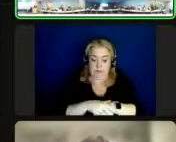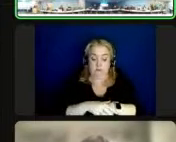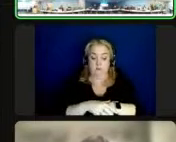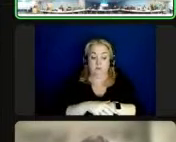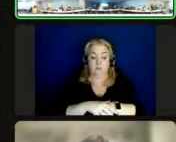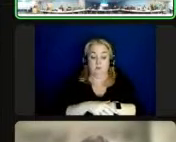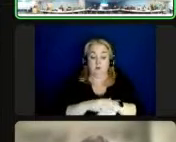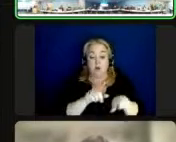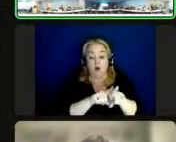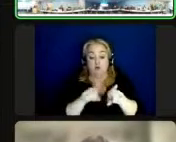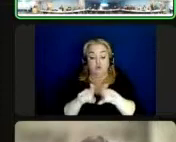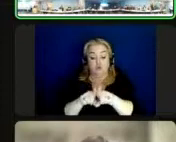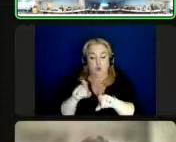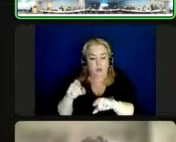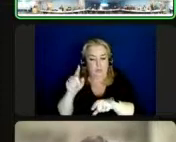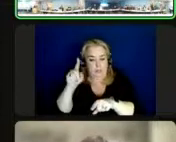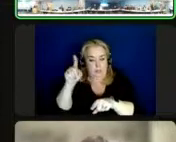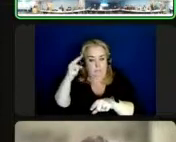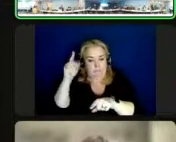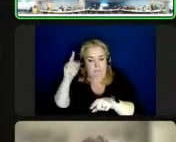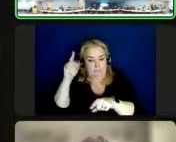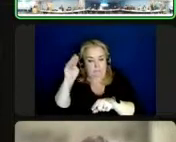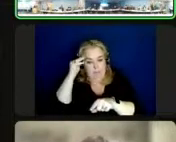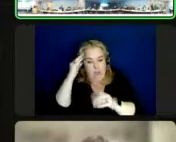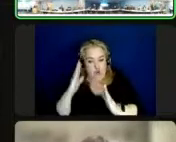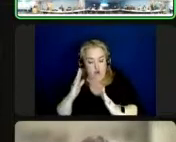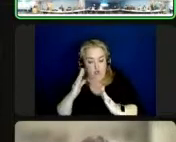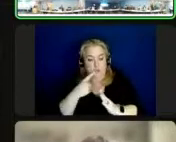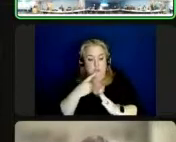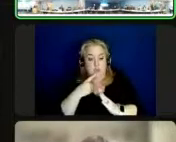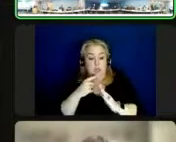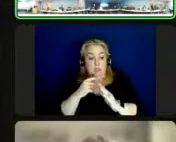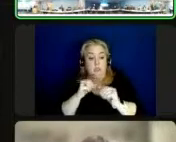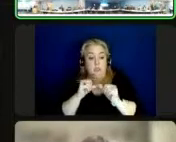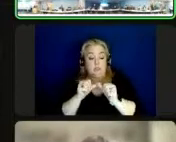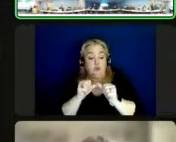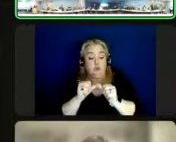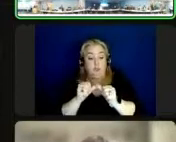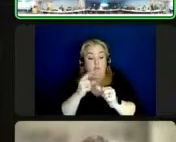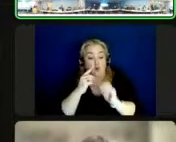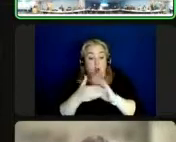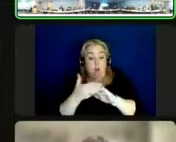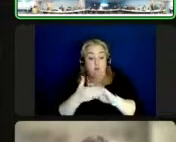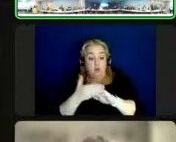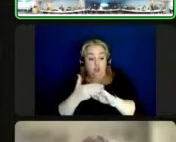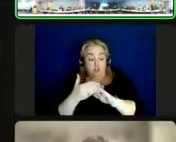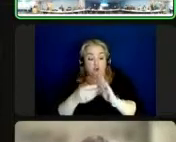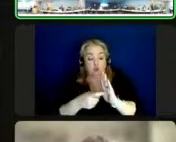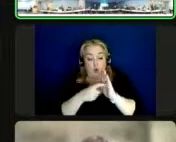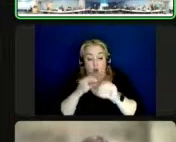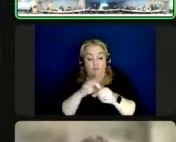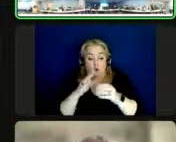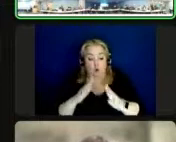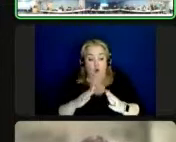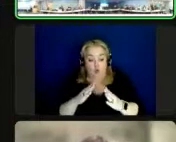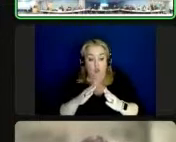VOTER APPROVAL. SO THE ADOPTION IN THE FIRST